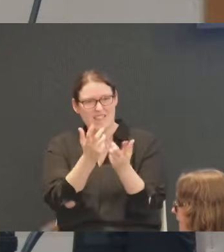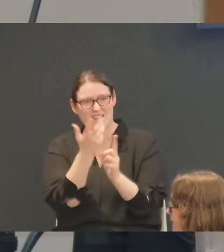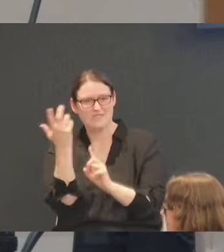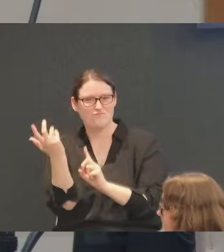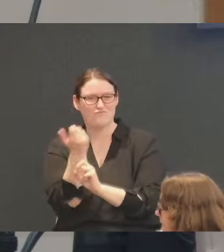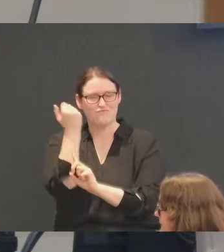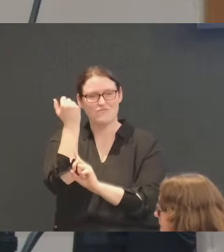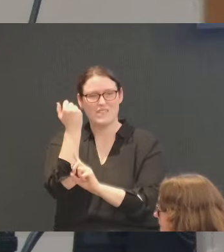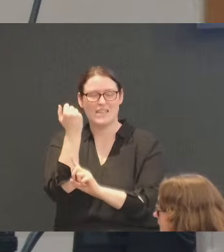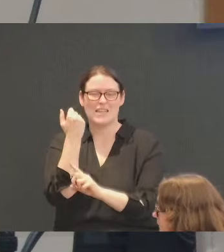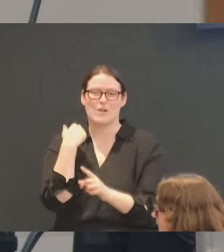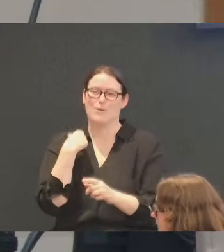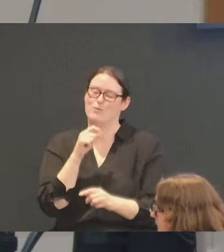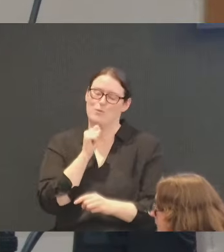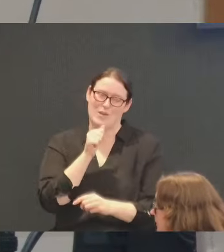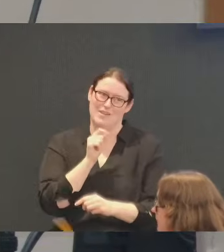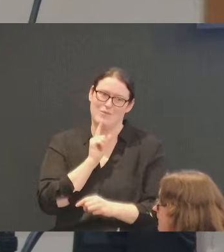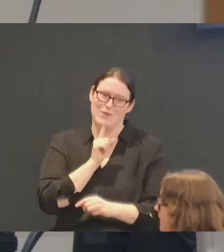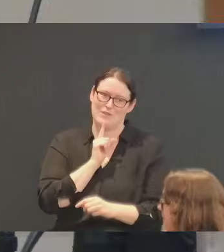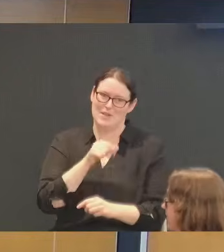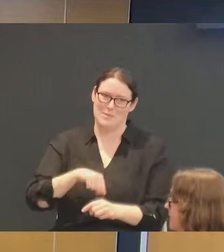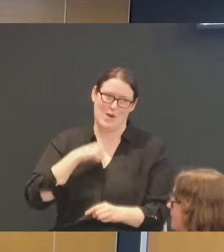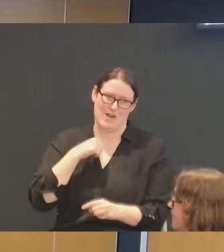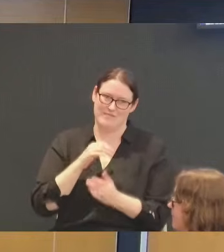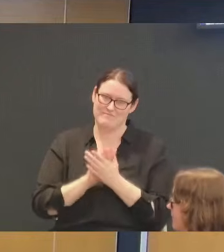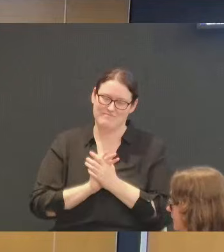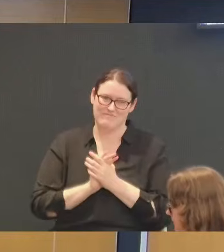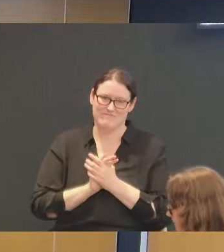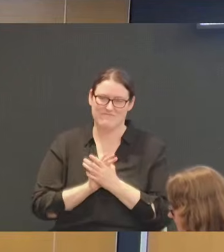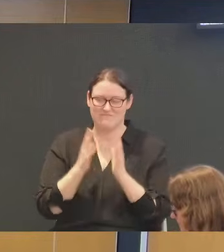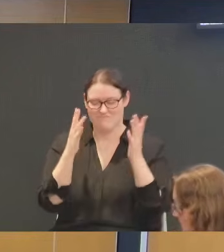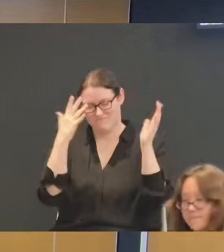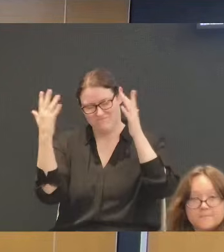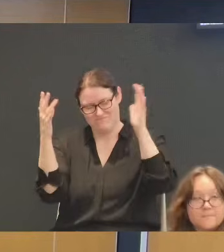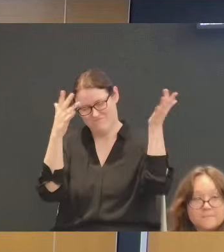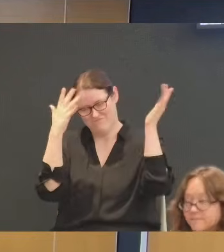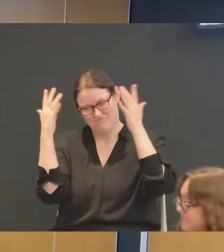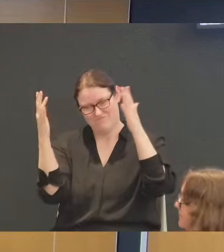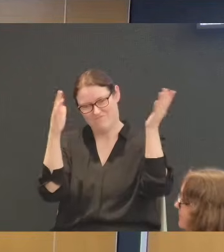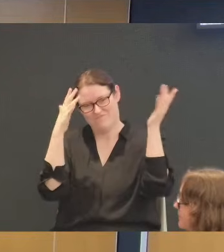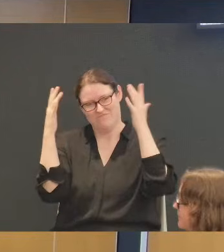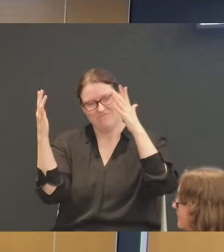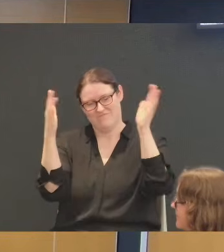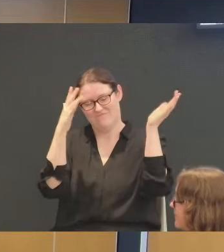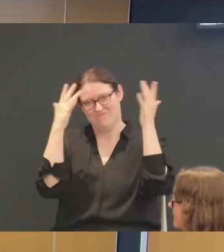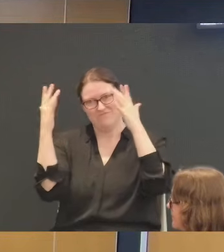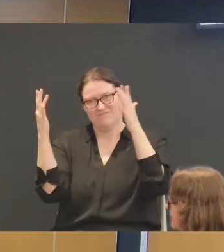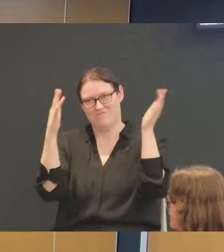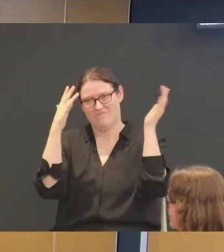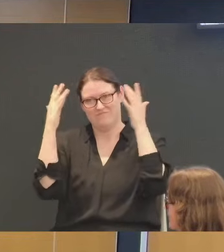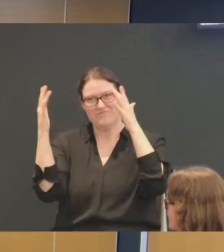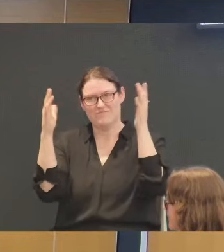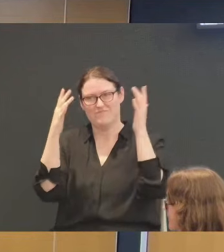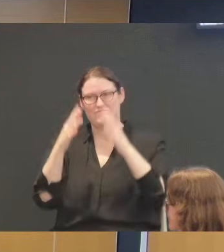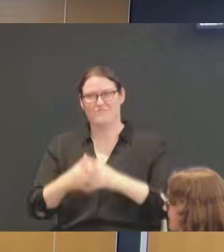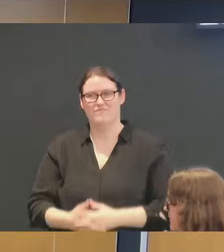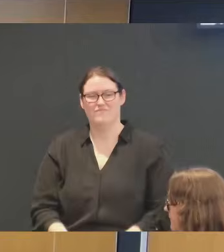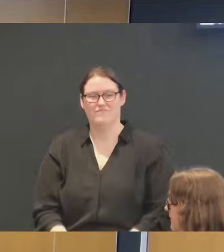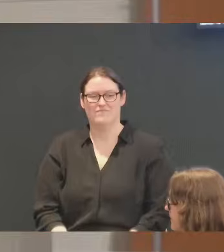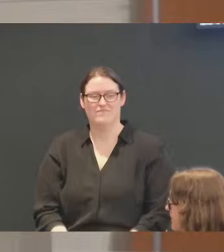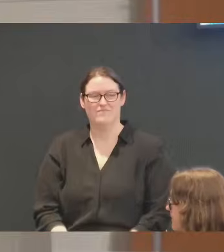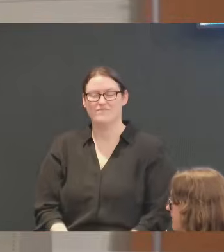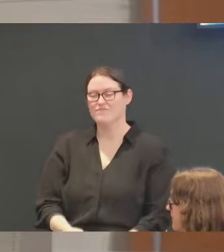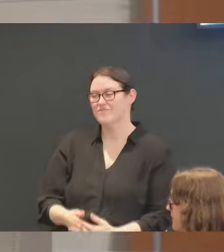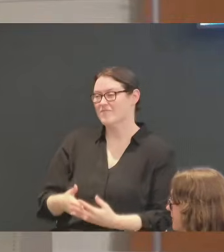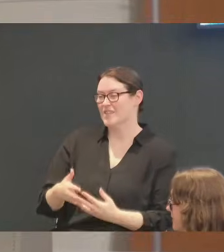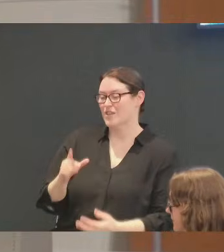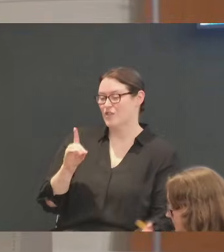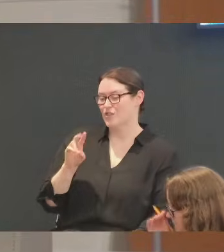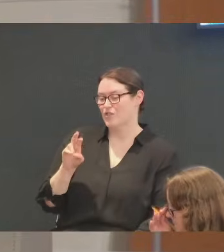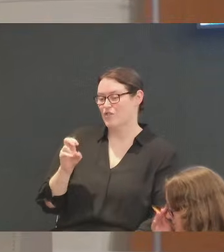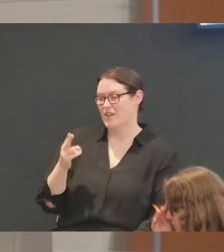and we're super proud of you. Thank you. Thank you. Thank you. it is a pleasure to